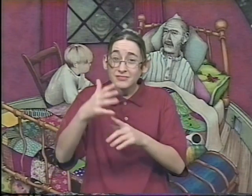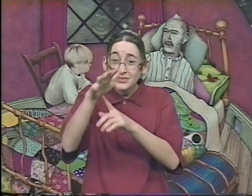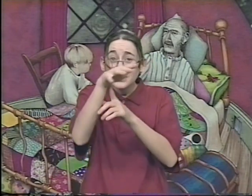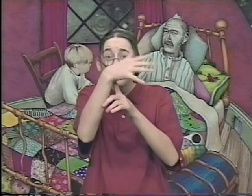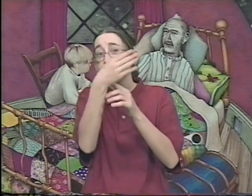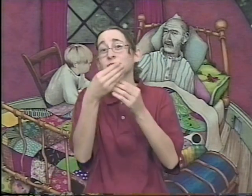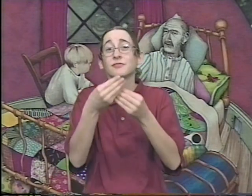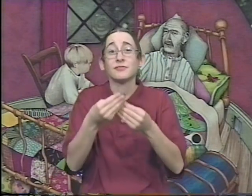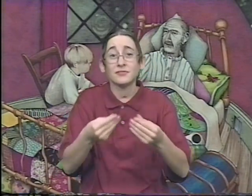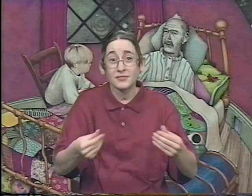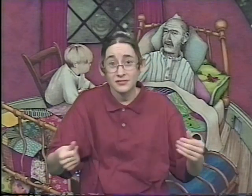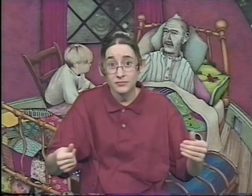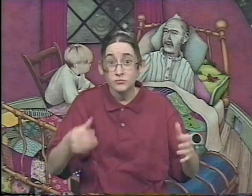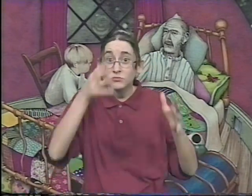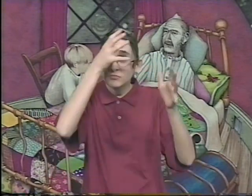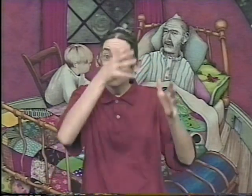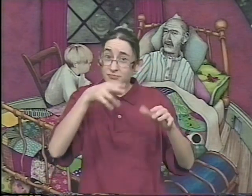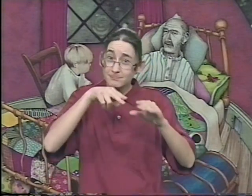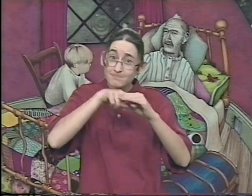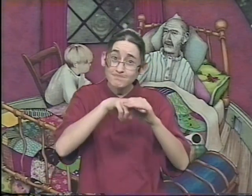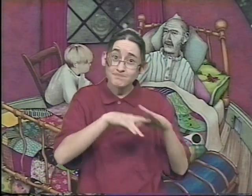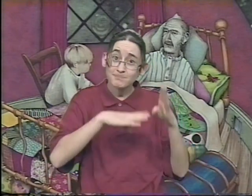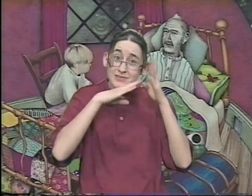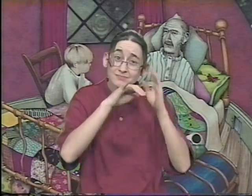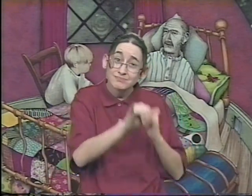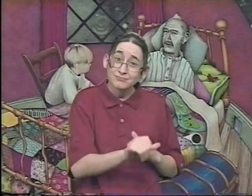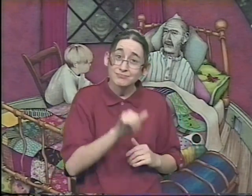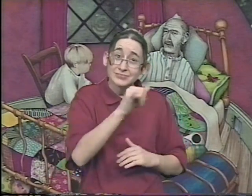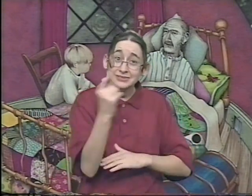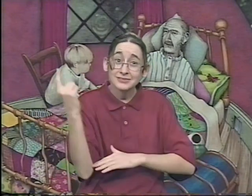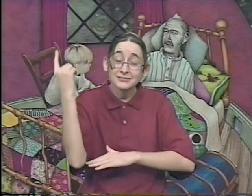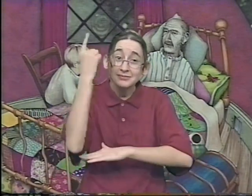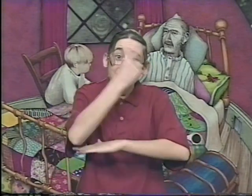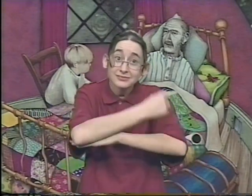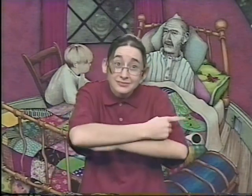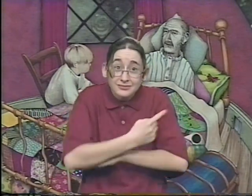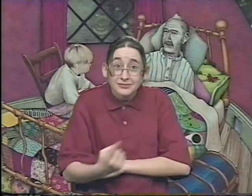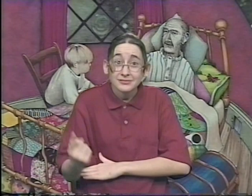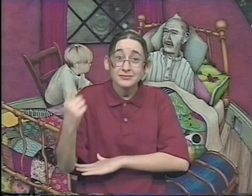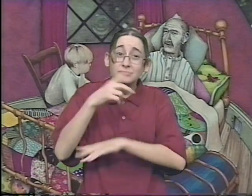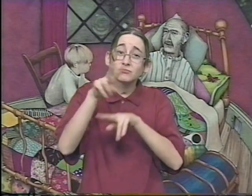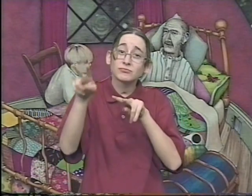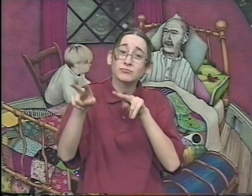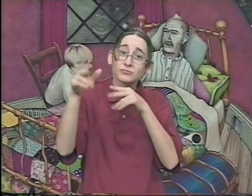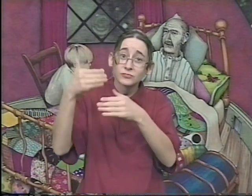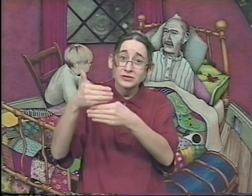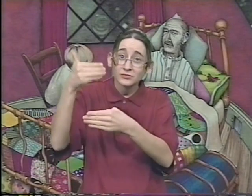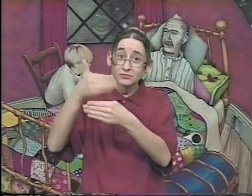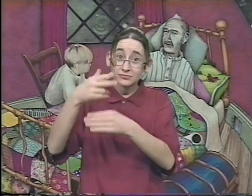As autumn arrived and the leaves began to fade, he climbed into bed and sat for days looking out over